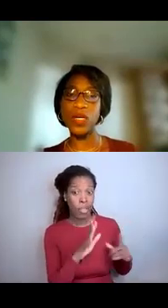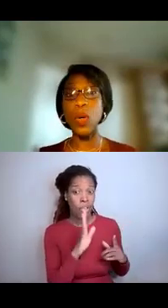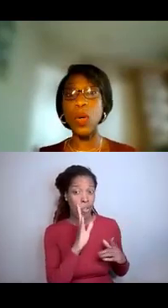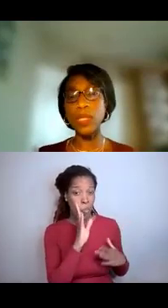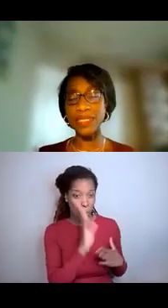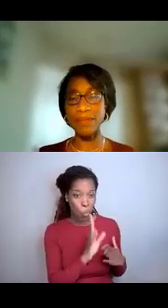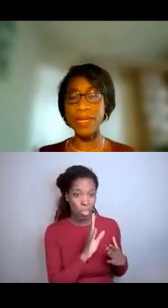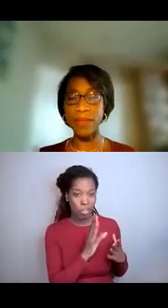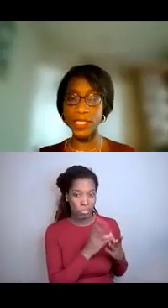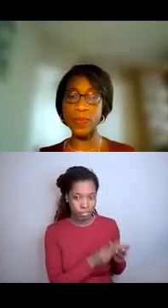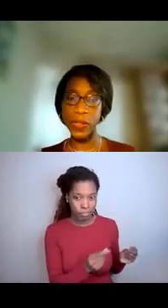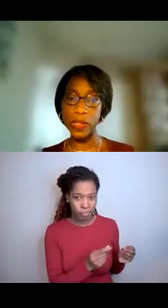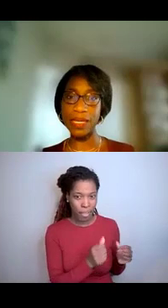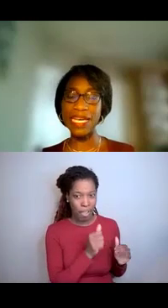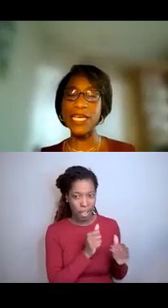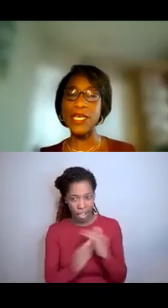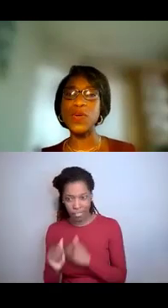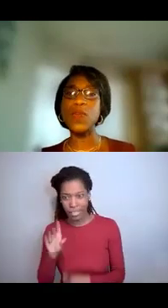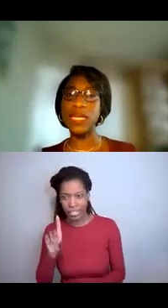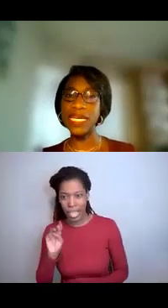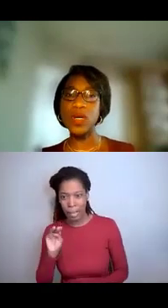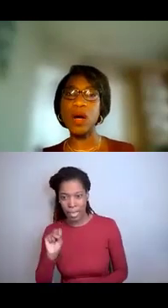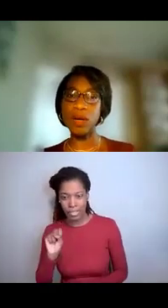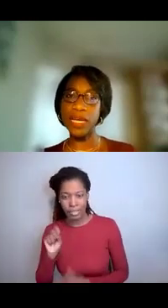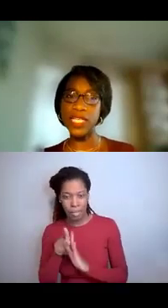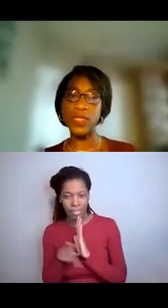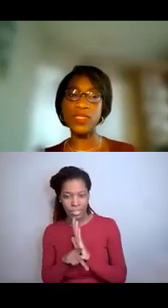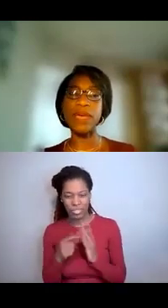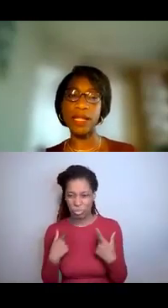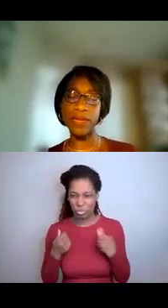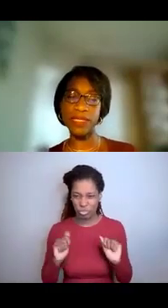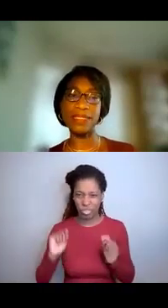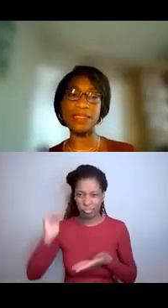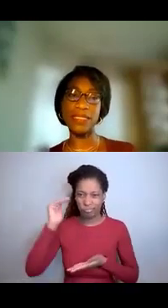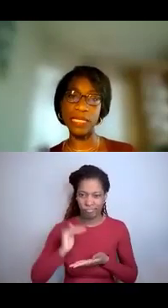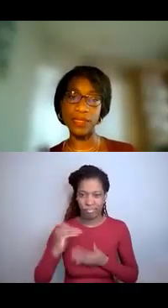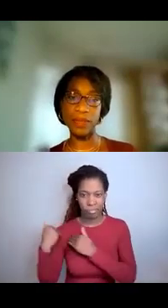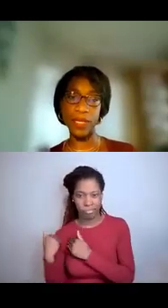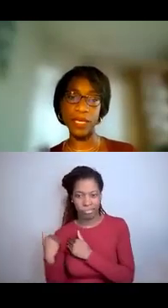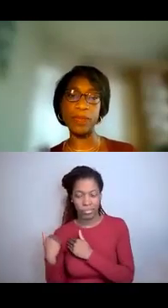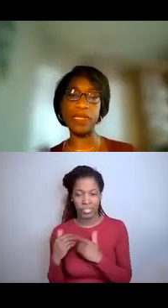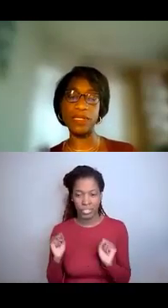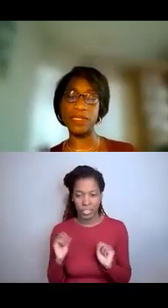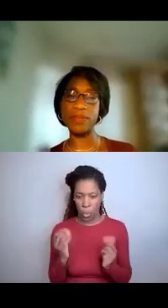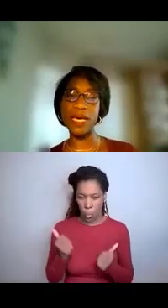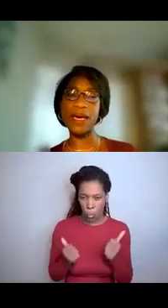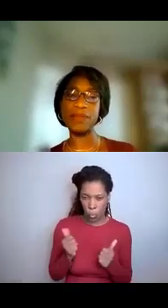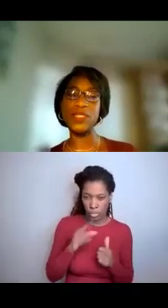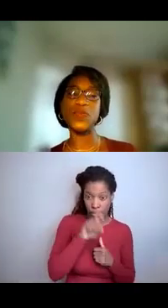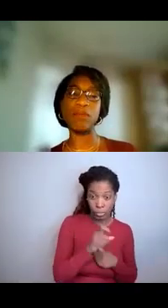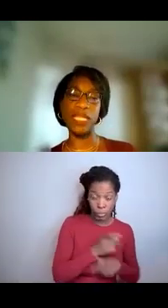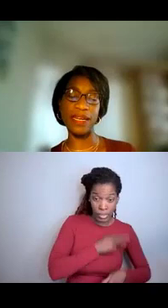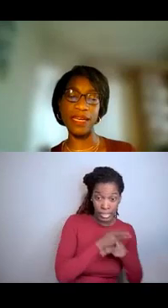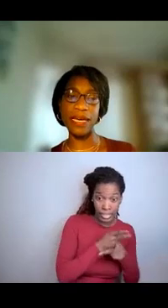and our goal is to minimize burden. So wanting to harmonize with some elements that still need to be, but at the same time streamlining